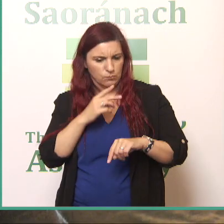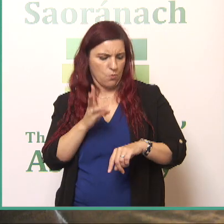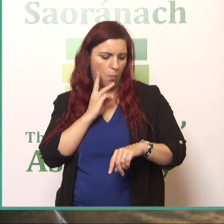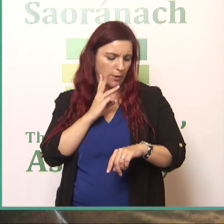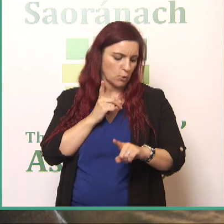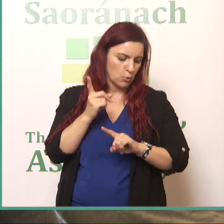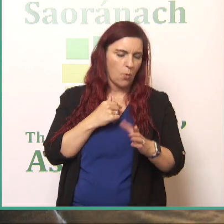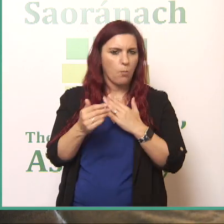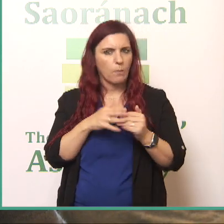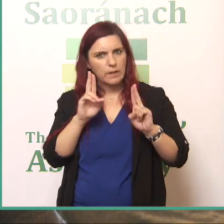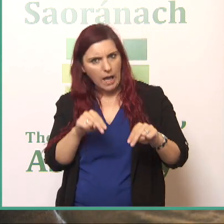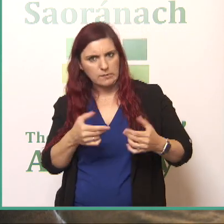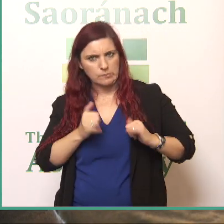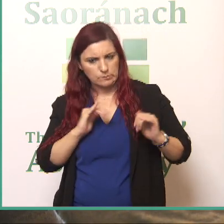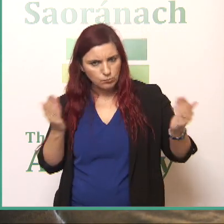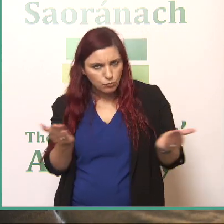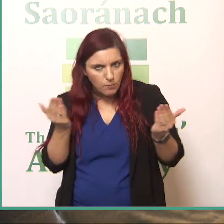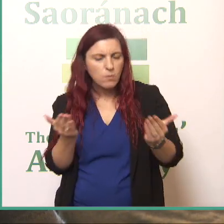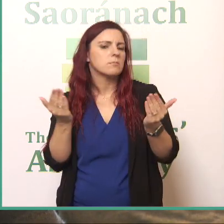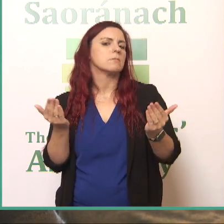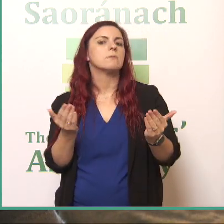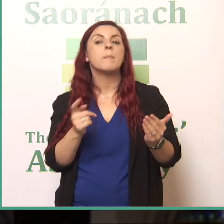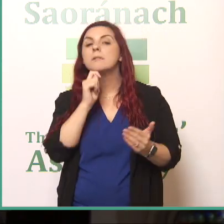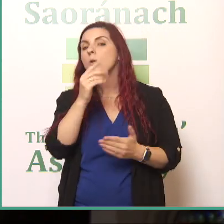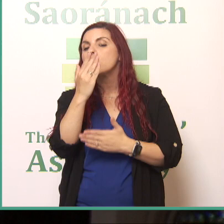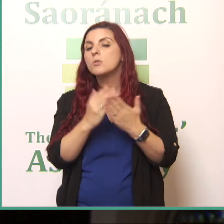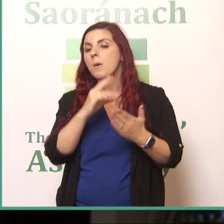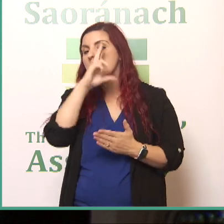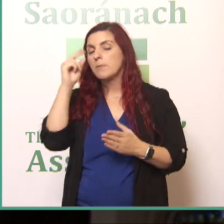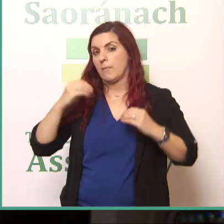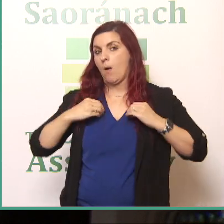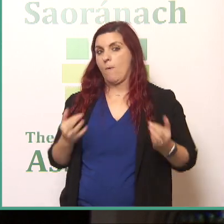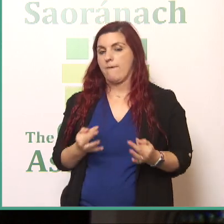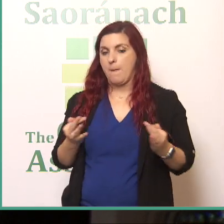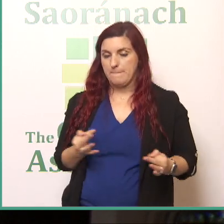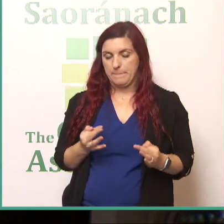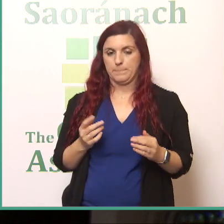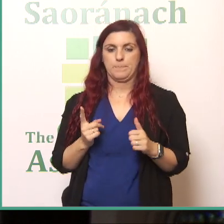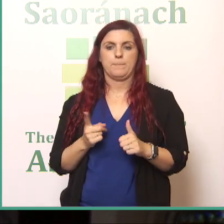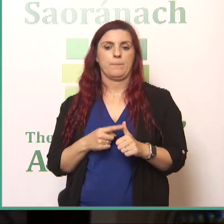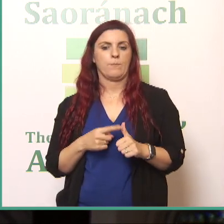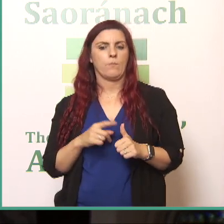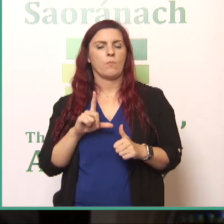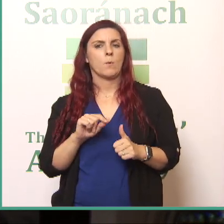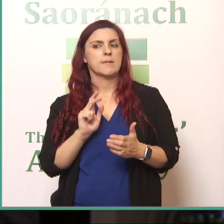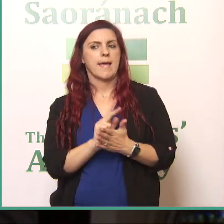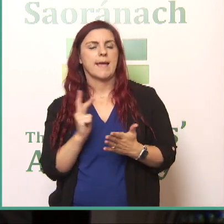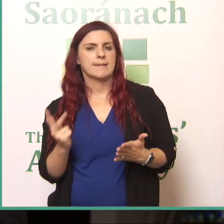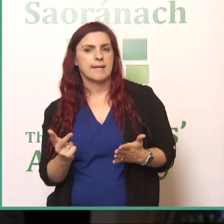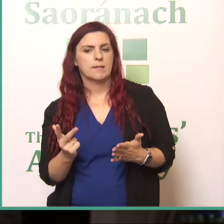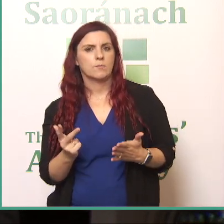we can to promote it let me give you some examples from our own Farm in 2018 when the esa program was